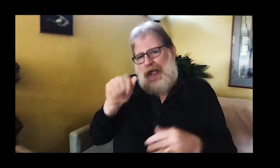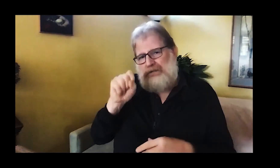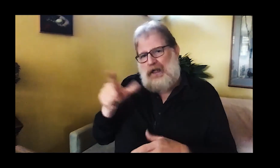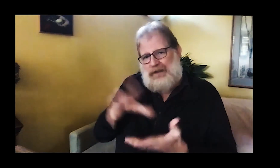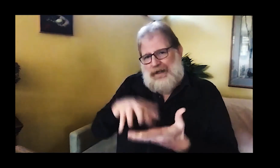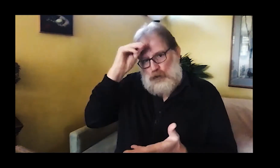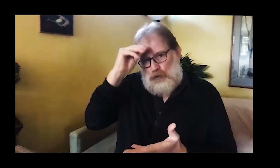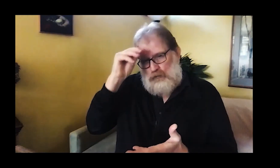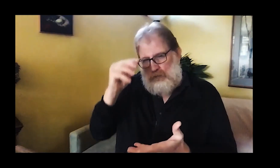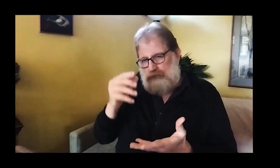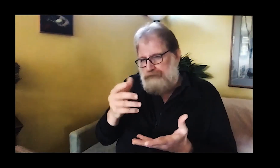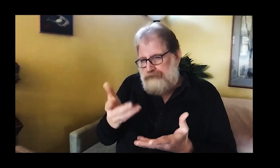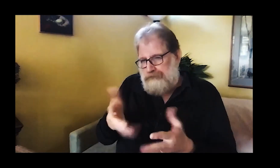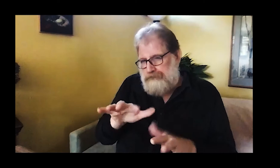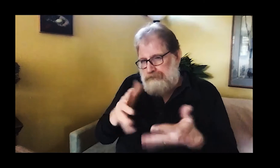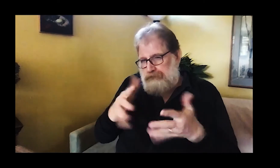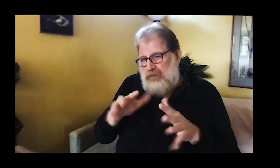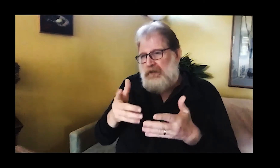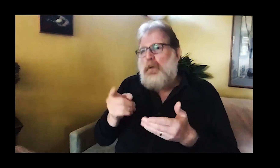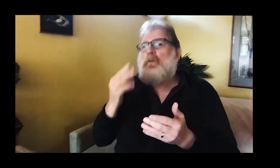then we would have to think about how much sign did he actually know?